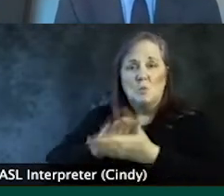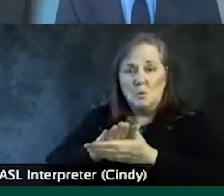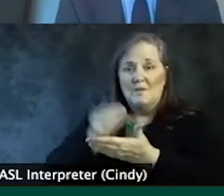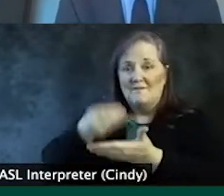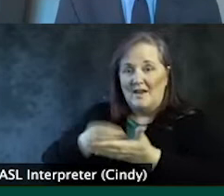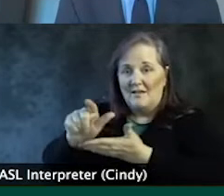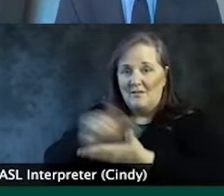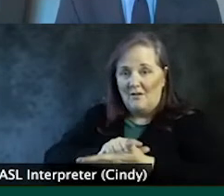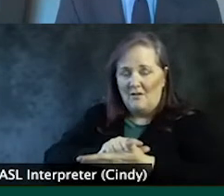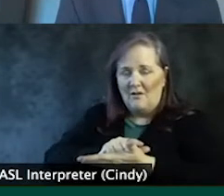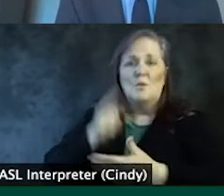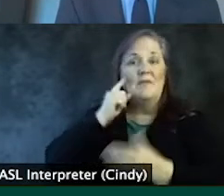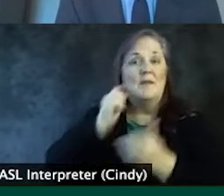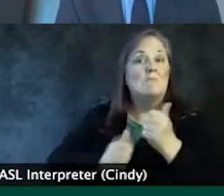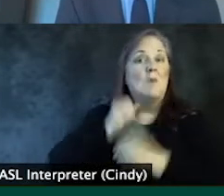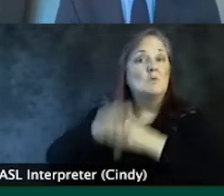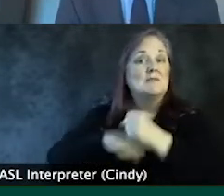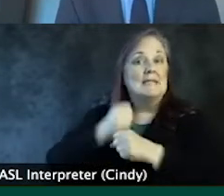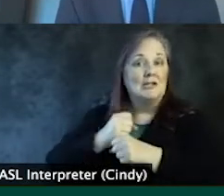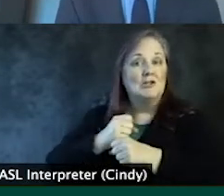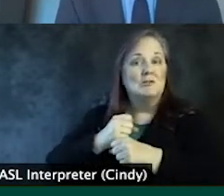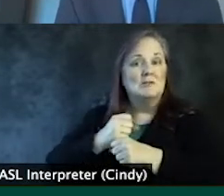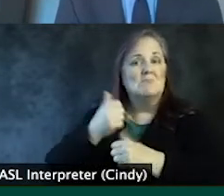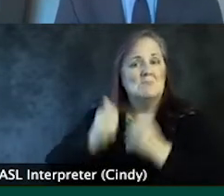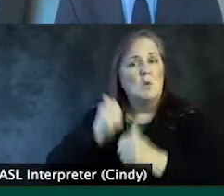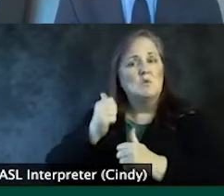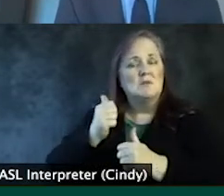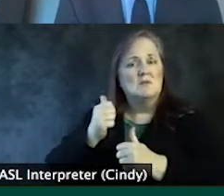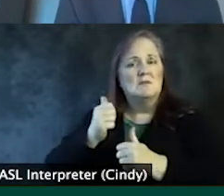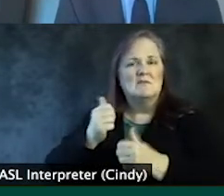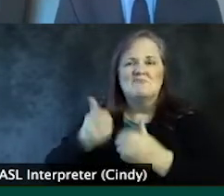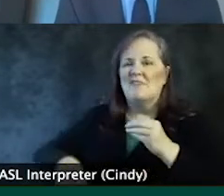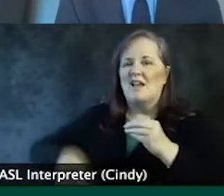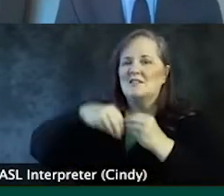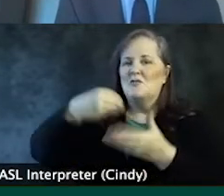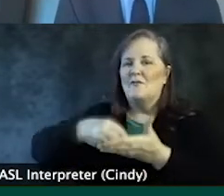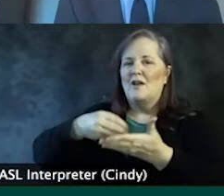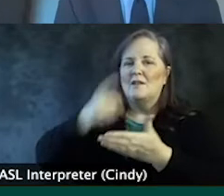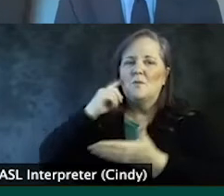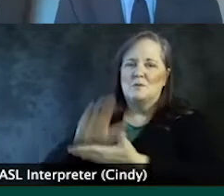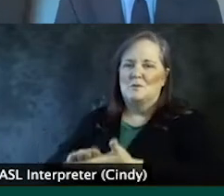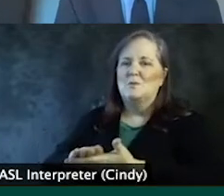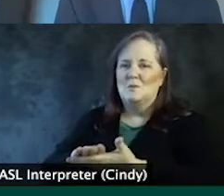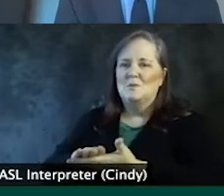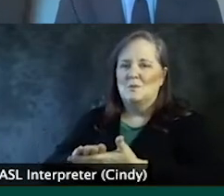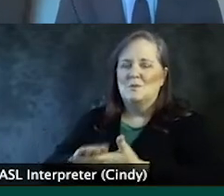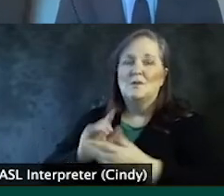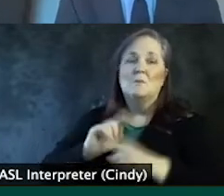for certain people to sell properties. That there could be an increase in property transactions.